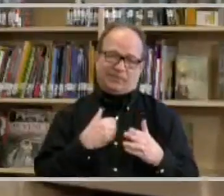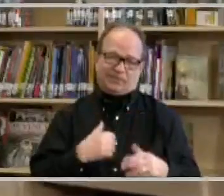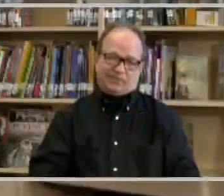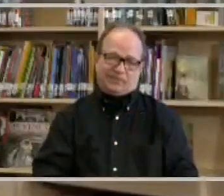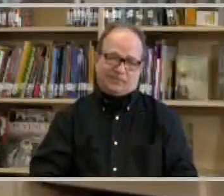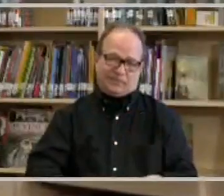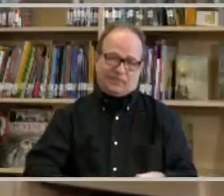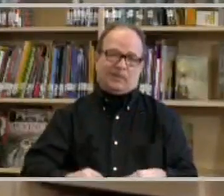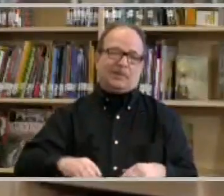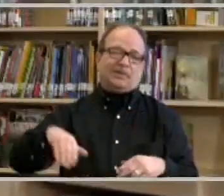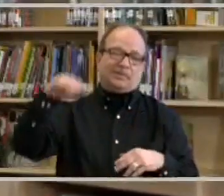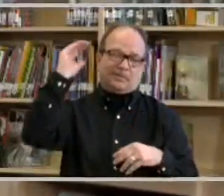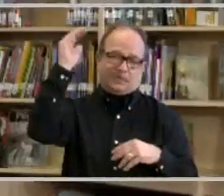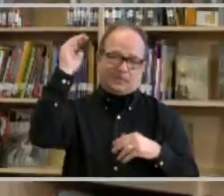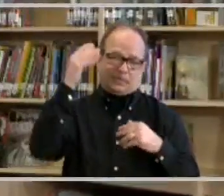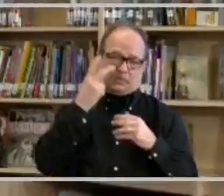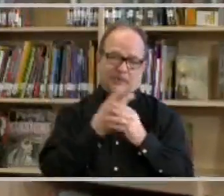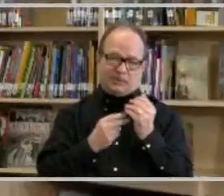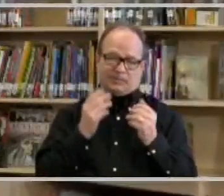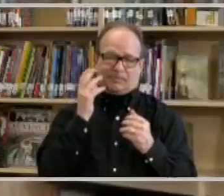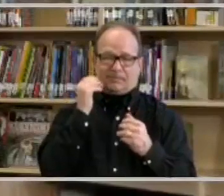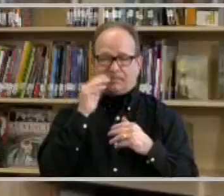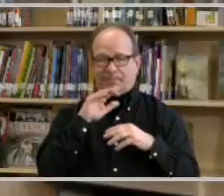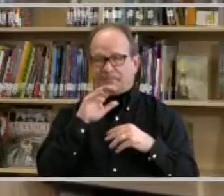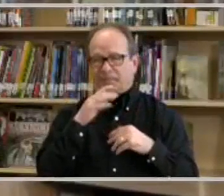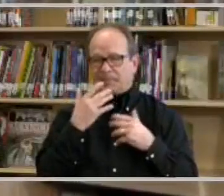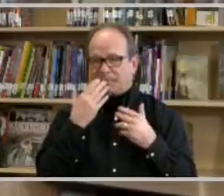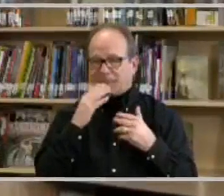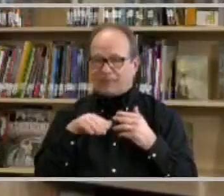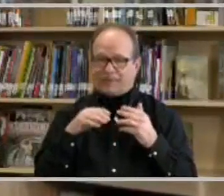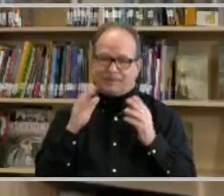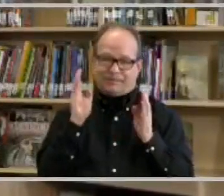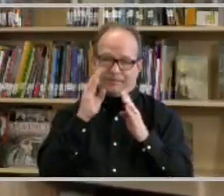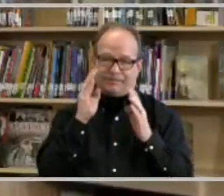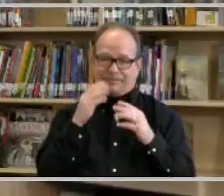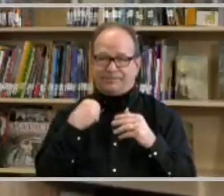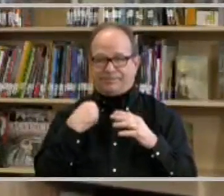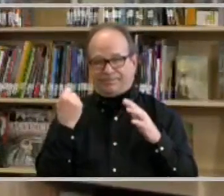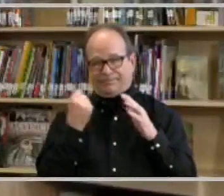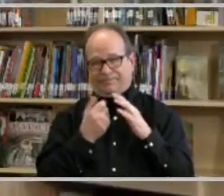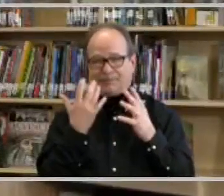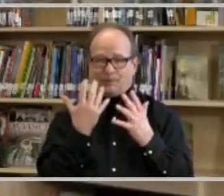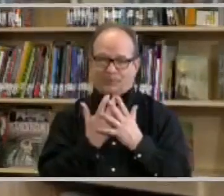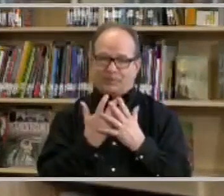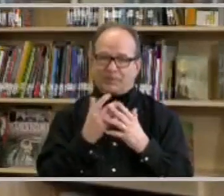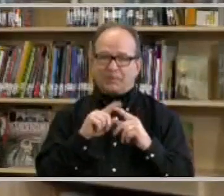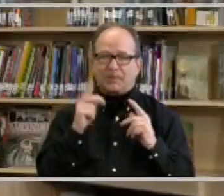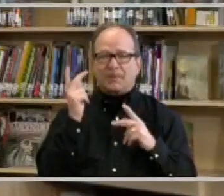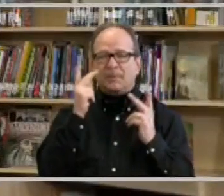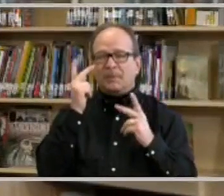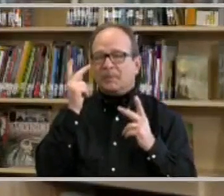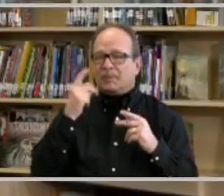ADULT OFFENDER, AND I'M VERY MUCH FAMILIAR WITH THE WORKINGS OF THE CRIMINAL MENTALITY AND WORRIED THAT A LOT OF PEOPLE